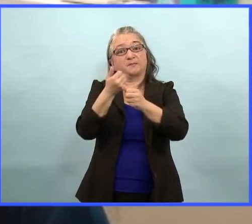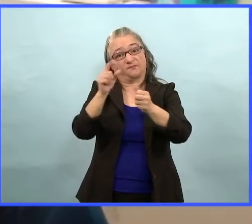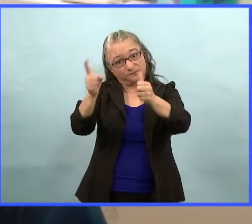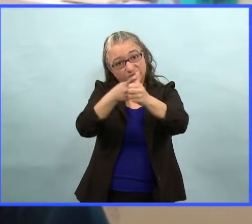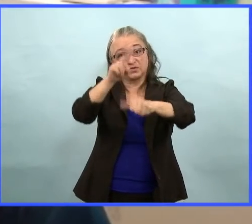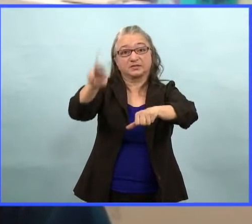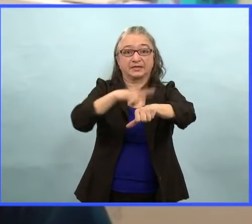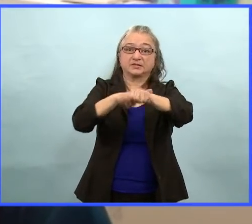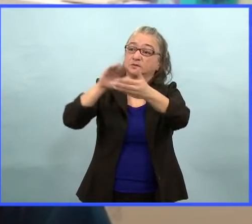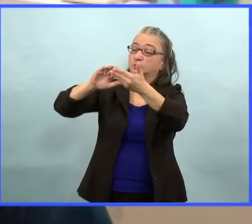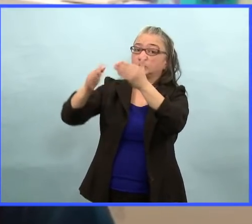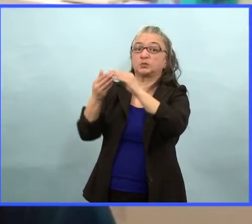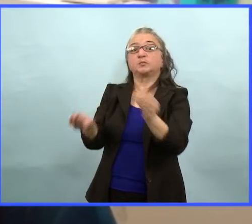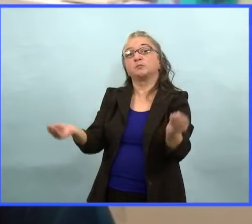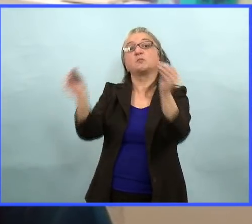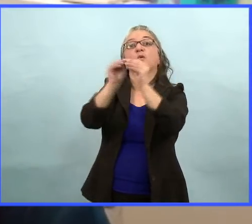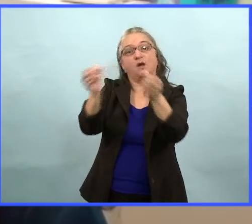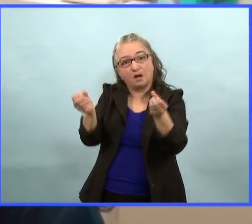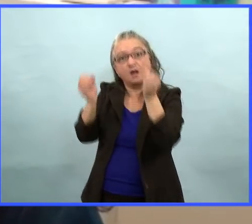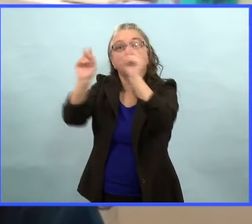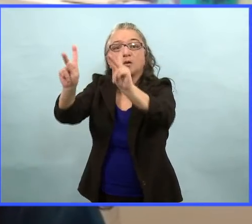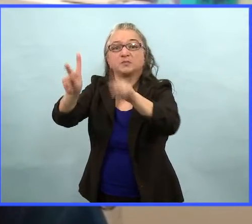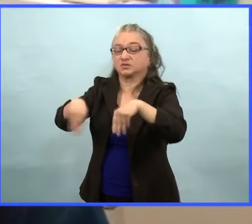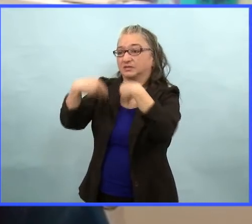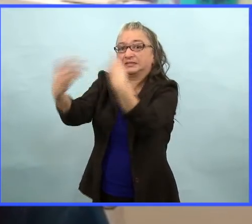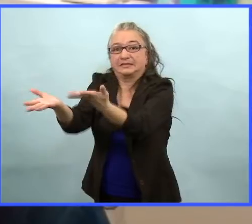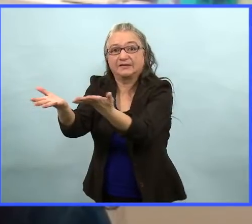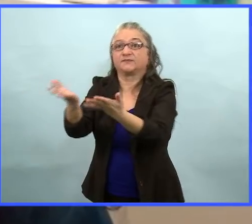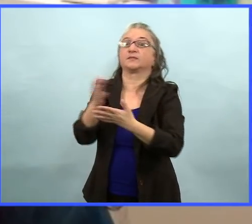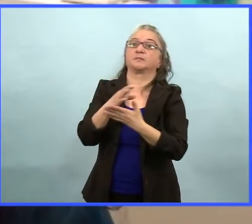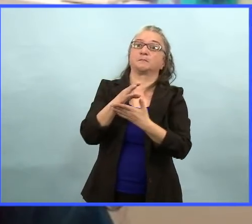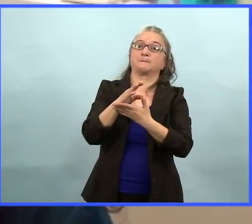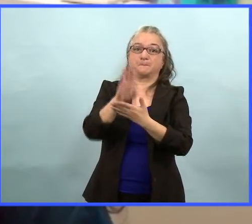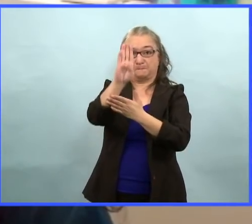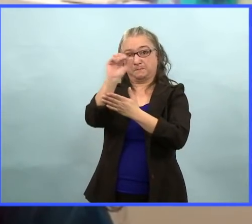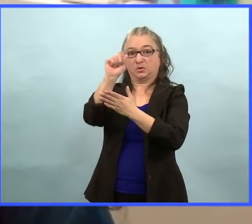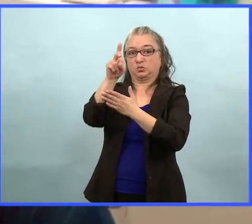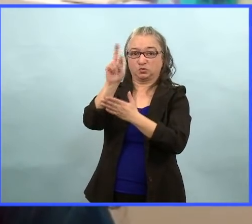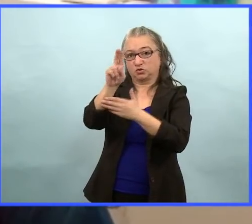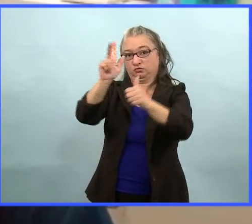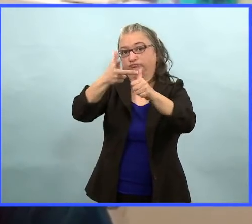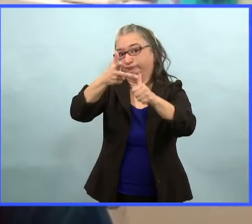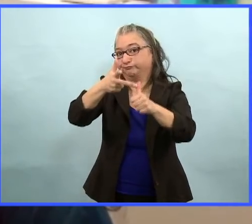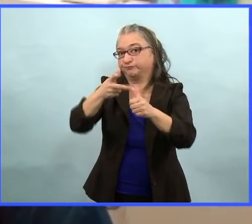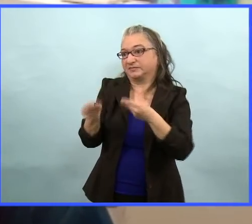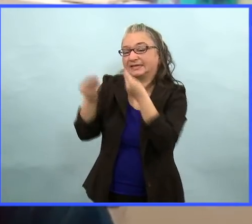that every first nations person who has coveted symptoms who might be eligible for monoclonal